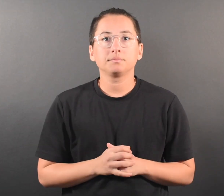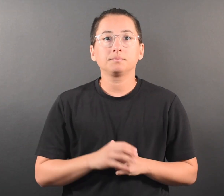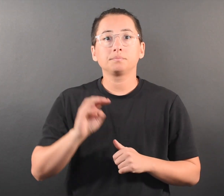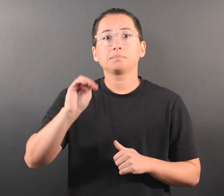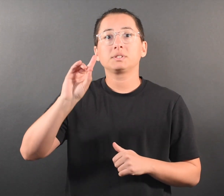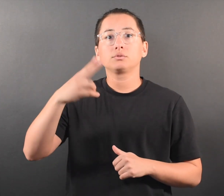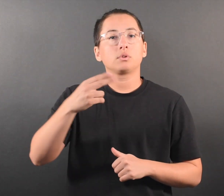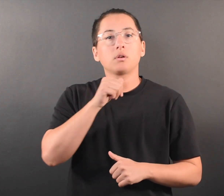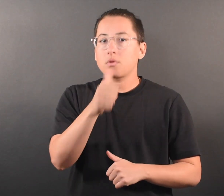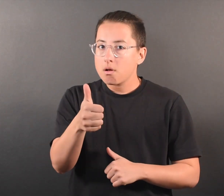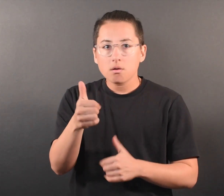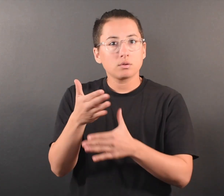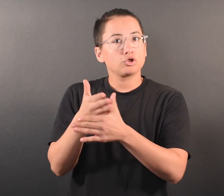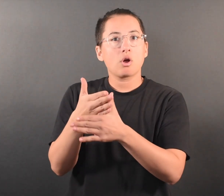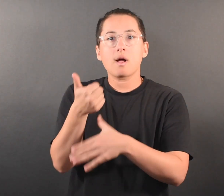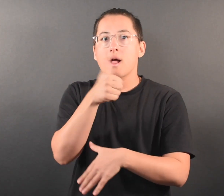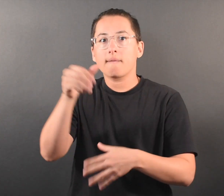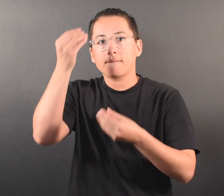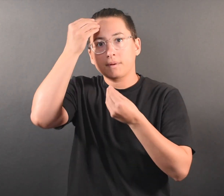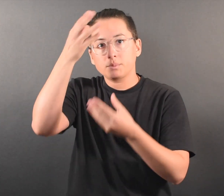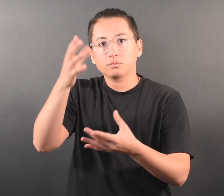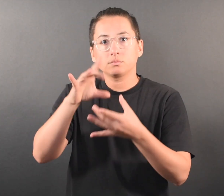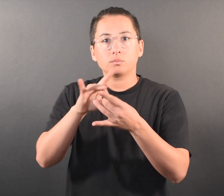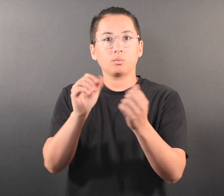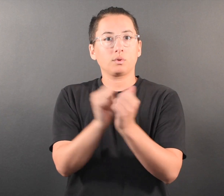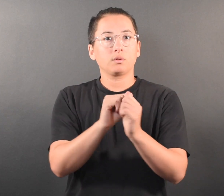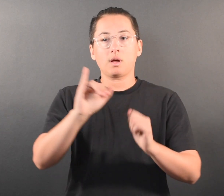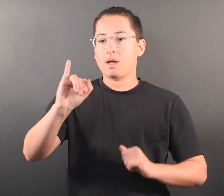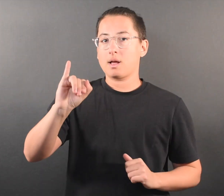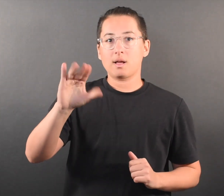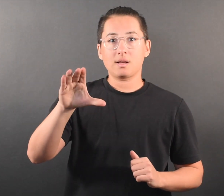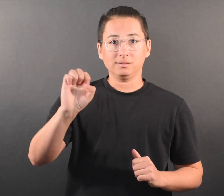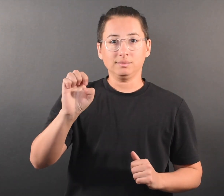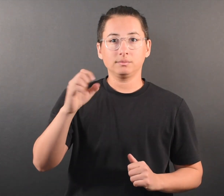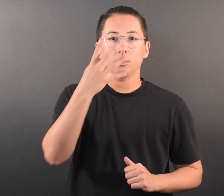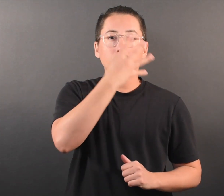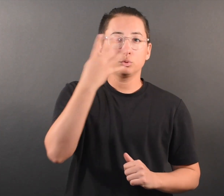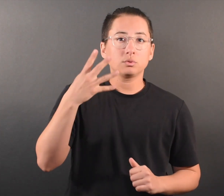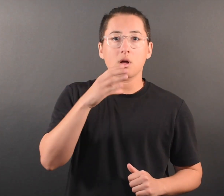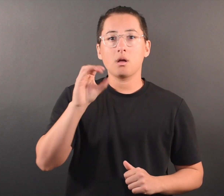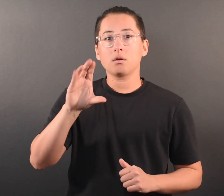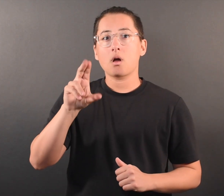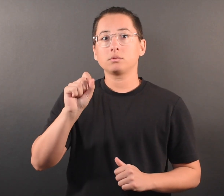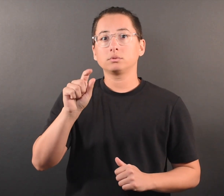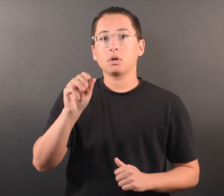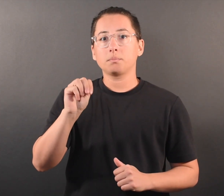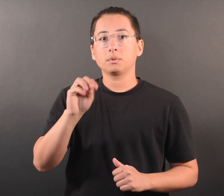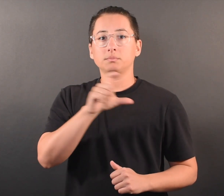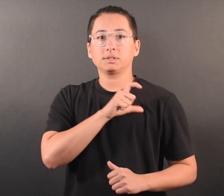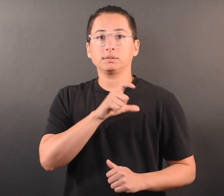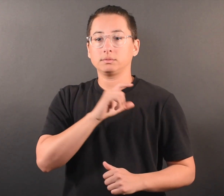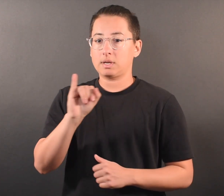MDH does not share any information with Immigrations and Customs Enforcement (ICE).